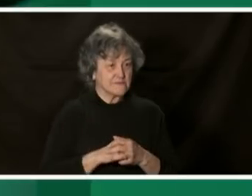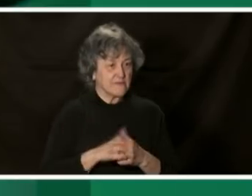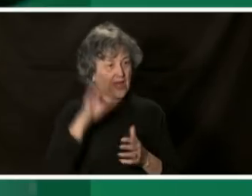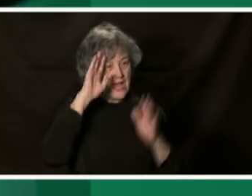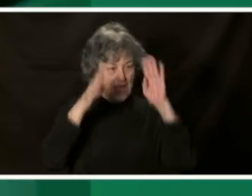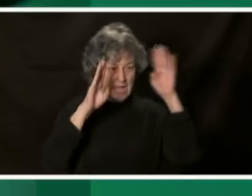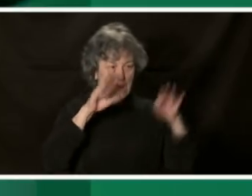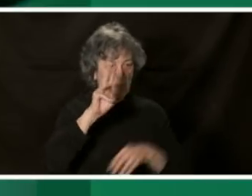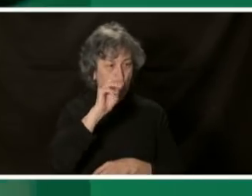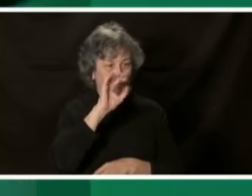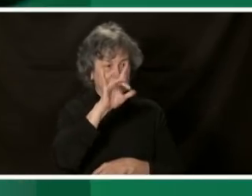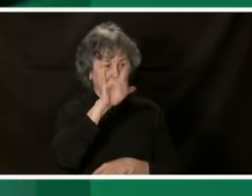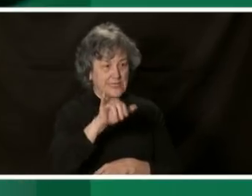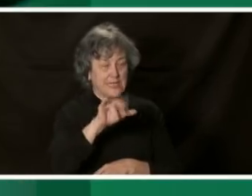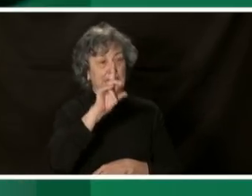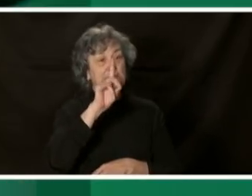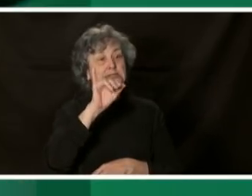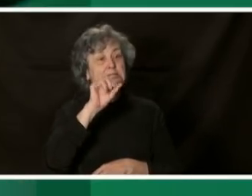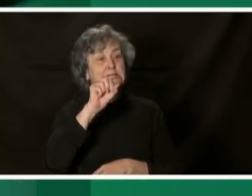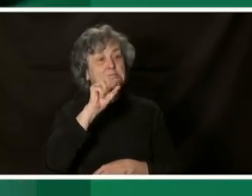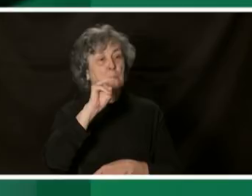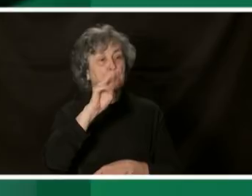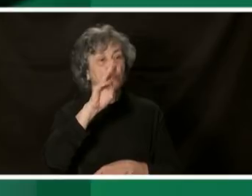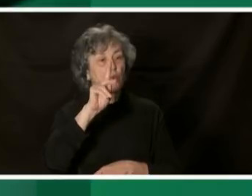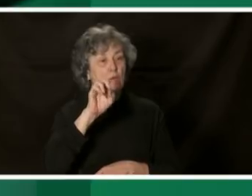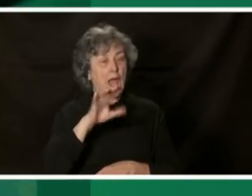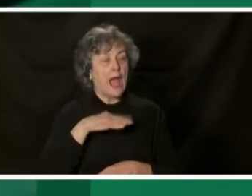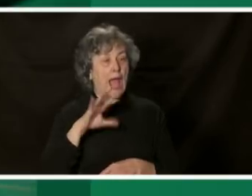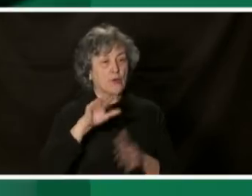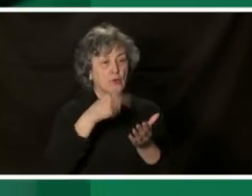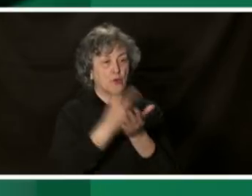MY NAME IS WESLEY DISMUKE, AND I WILL BE GRADUATING WITH A MASTER'S OF PUBLIC ADMINISTRATION.